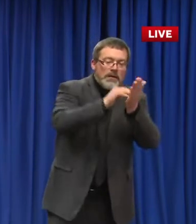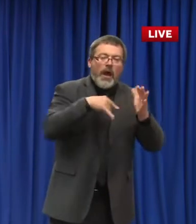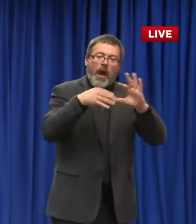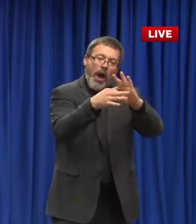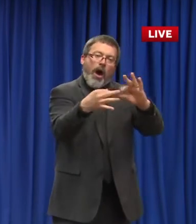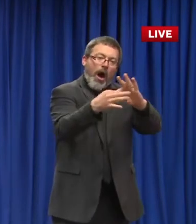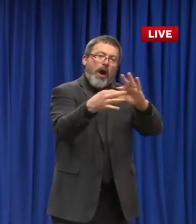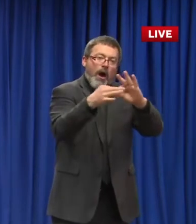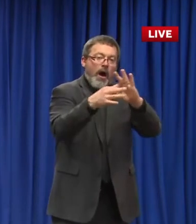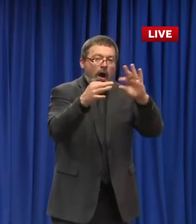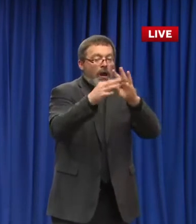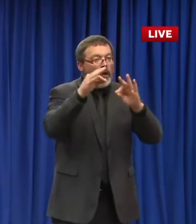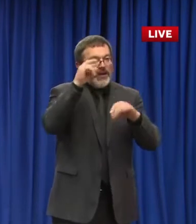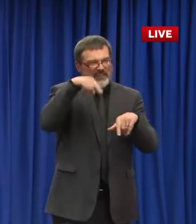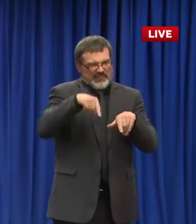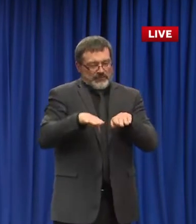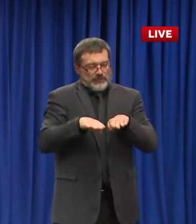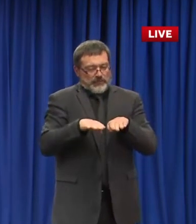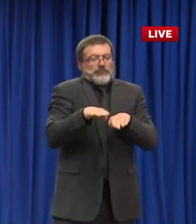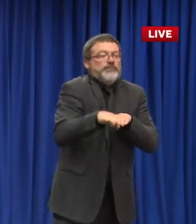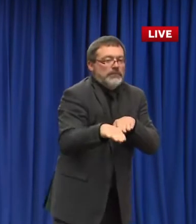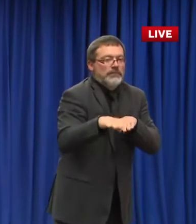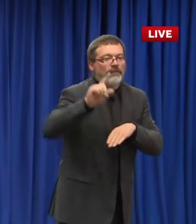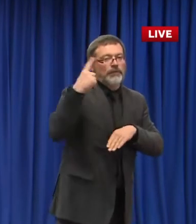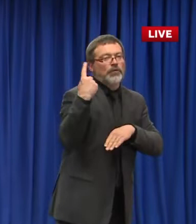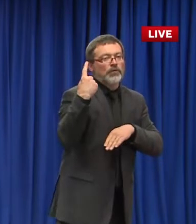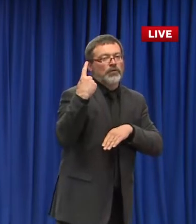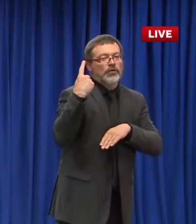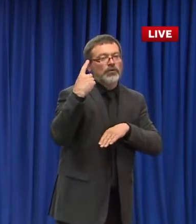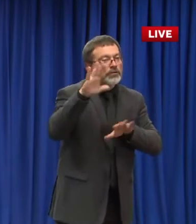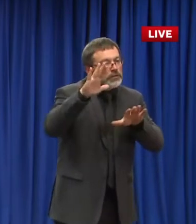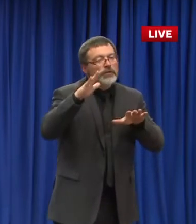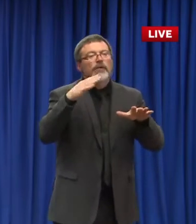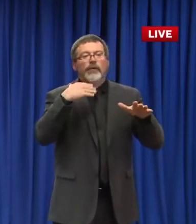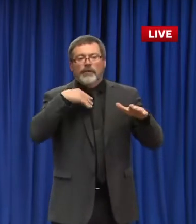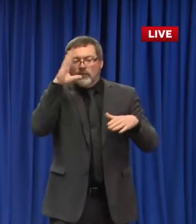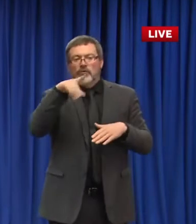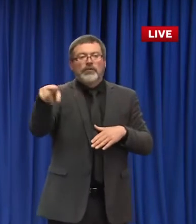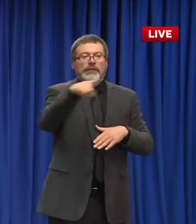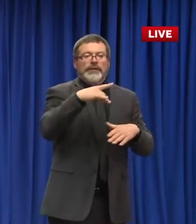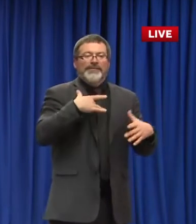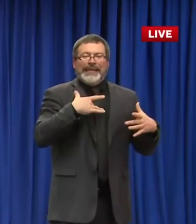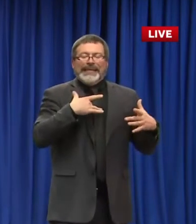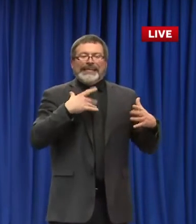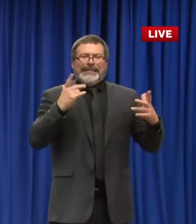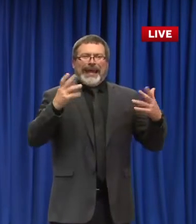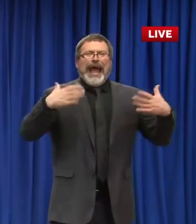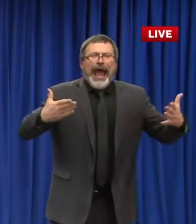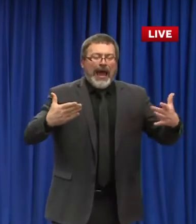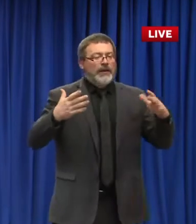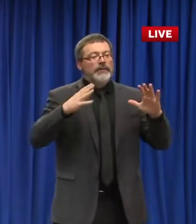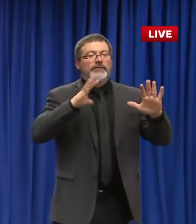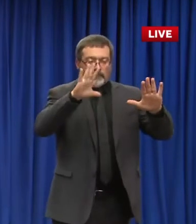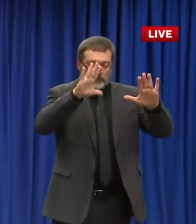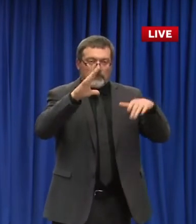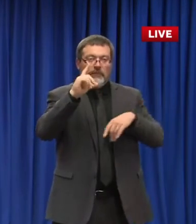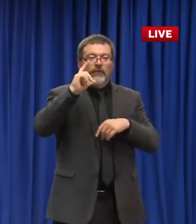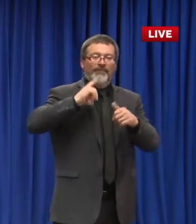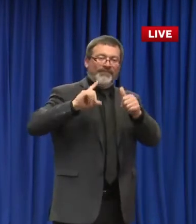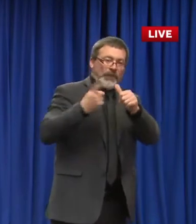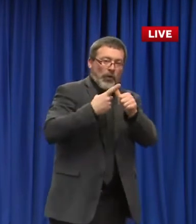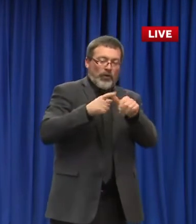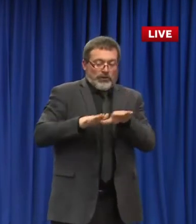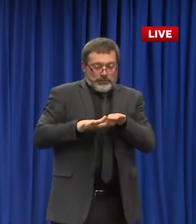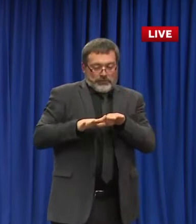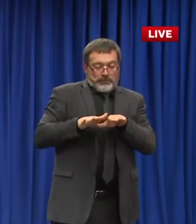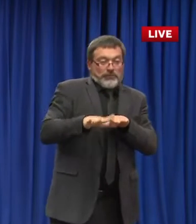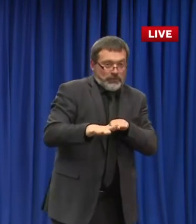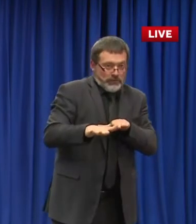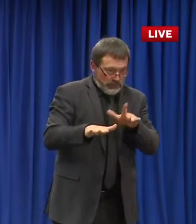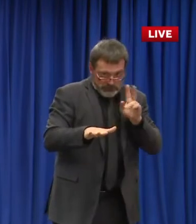BUT IT’S SO IMPORTANT THAT THESE ARE JUST FOUR STEPS AND WHILE THEY HOPEFULLY WORK FOR SOME THAT WE KNOW THEY THEY MIGHT NOT BE ABLE TO WORK FOR ALL THE MORE THESE GUIDELINES ARE ADHERE TO